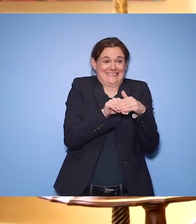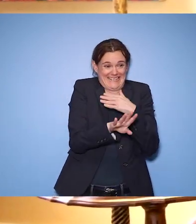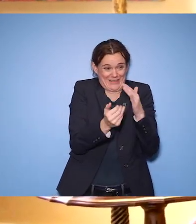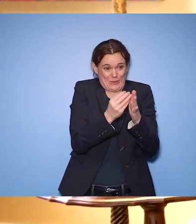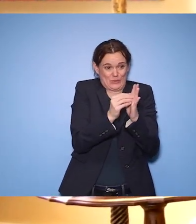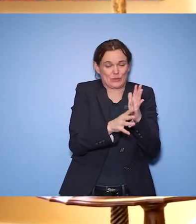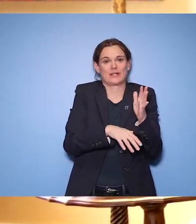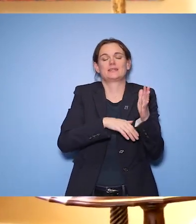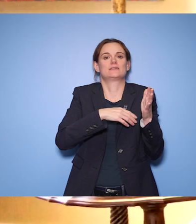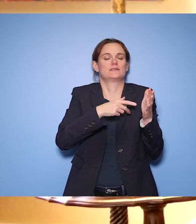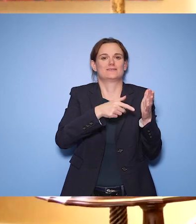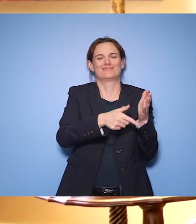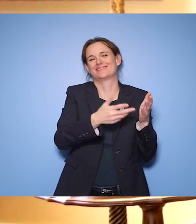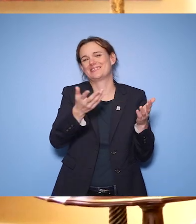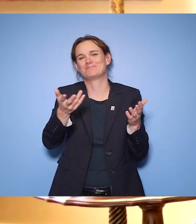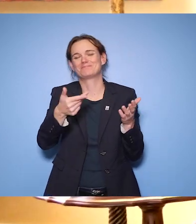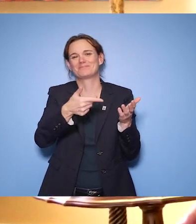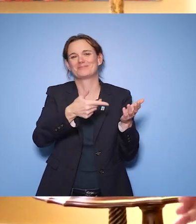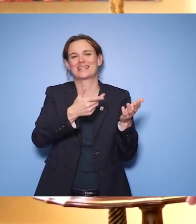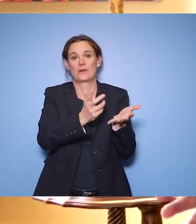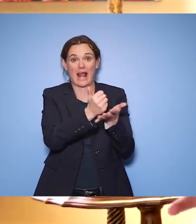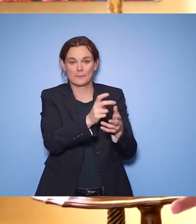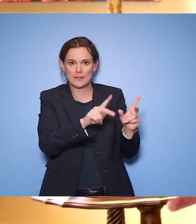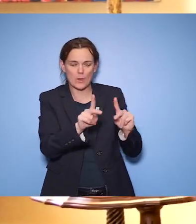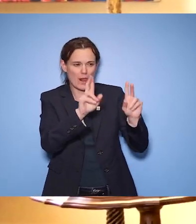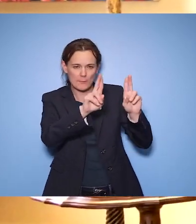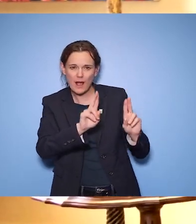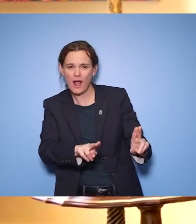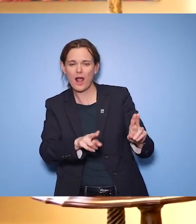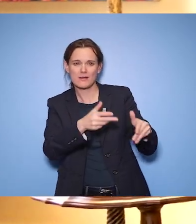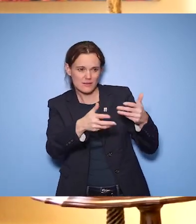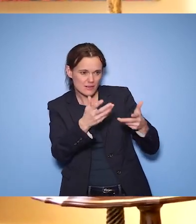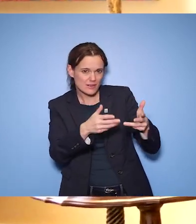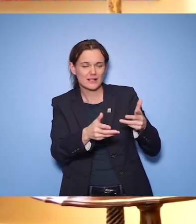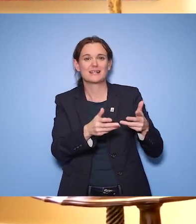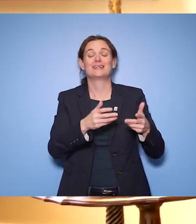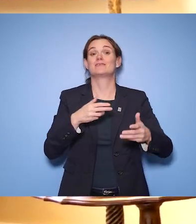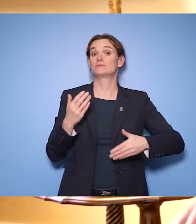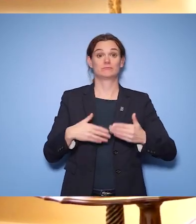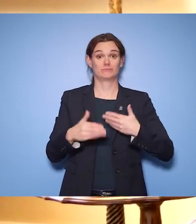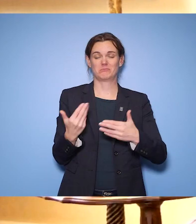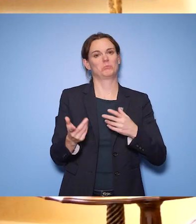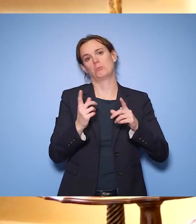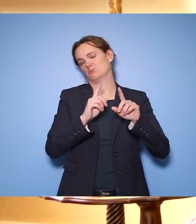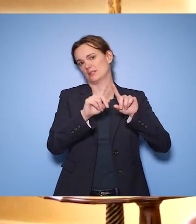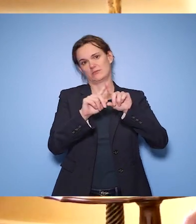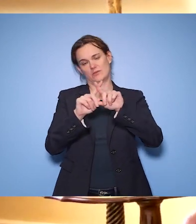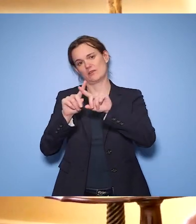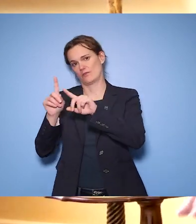NSCC. From the start where we are helping people get in, in a myriad of ways as they go through